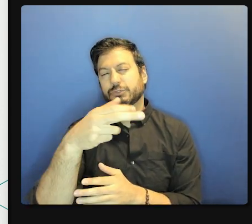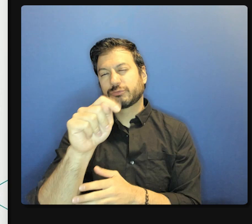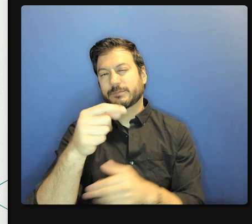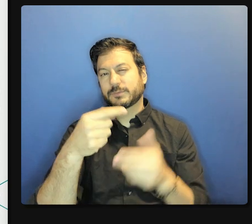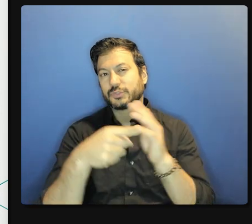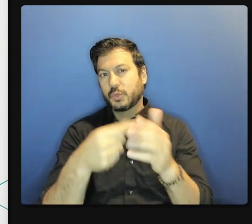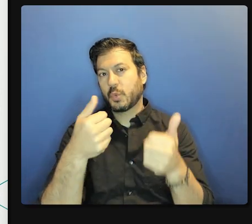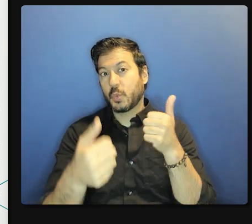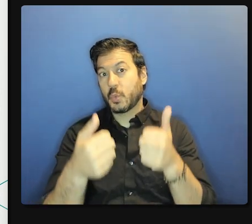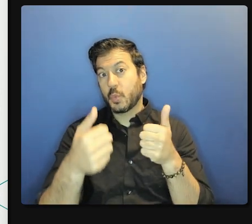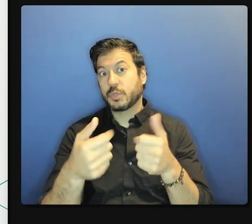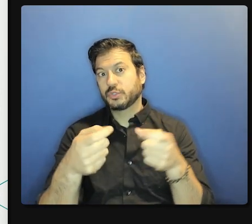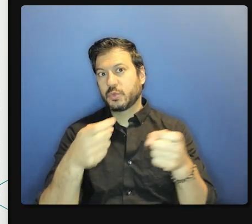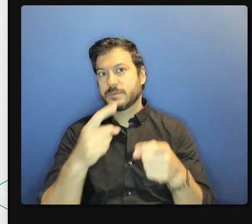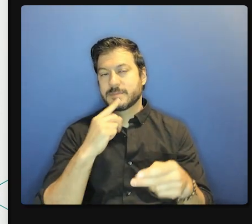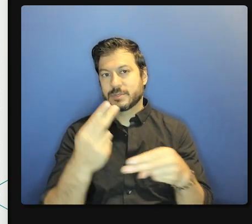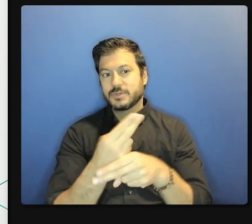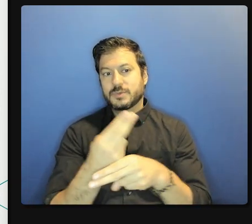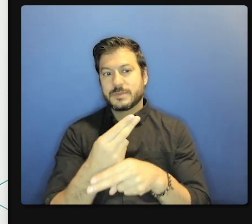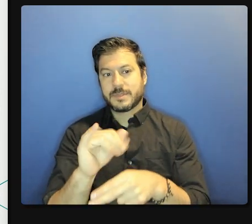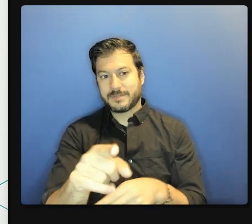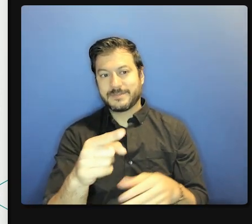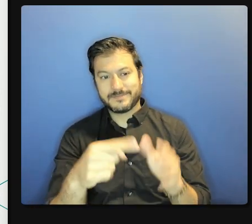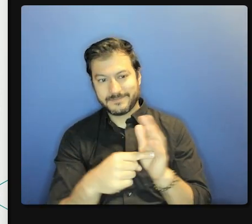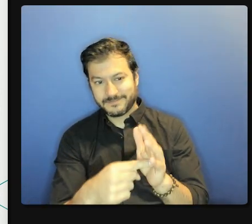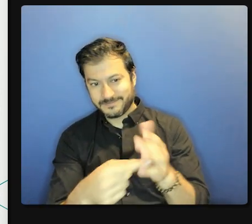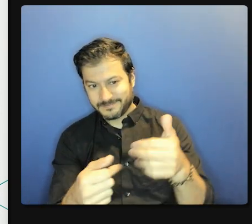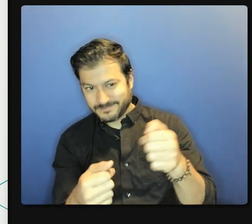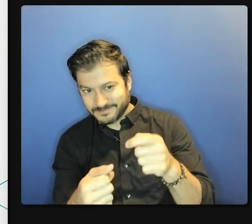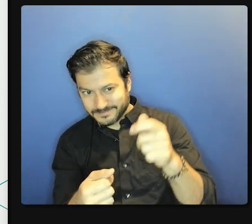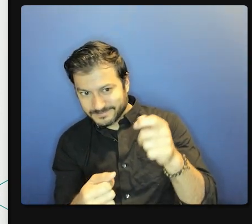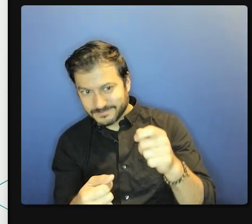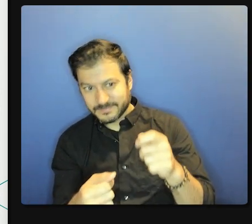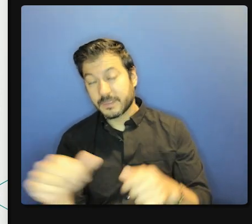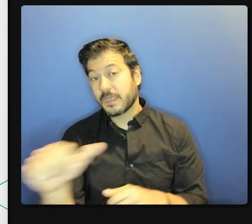to indicate the control being triggered, like in this arcade button example.